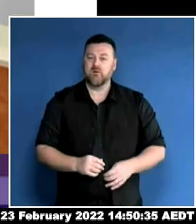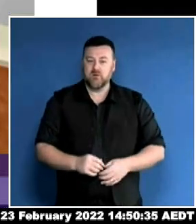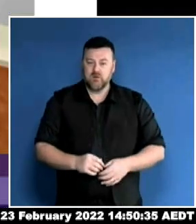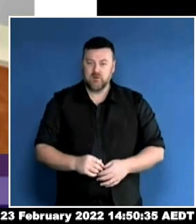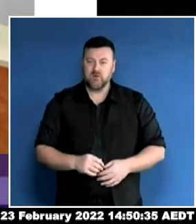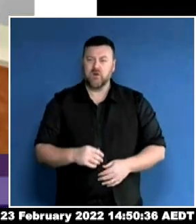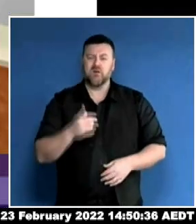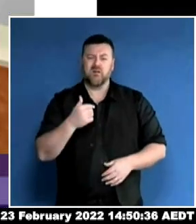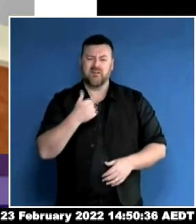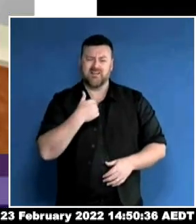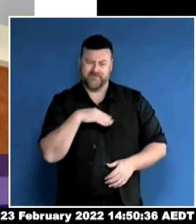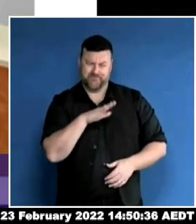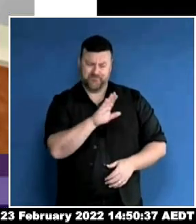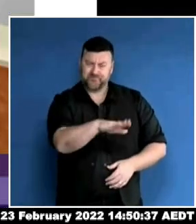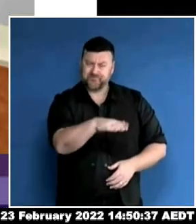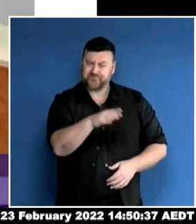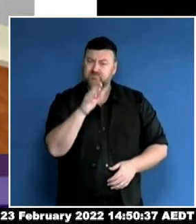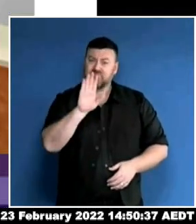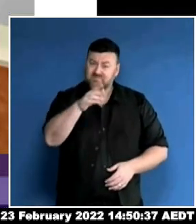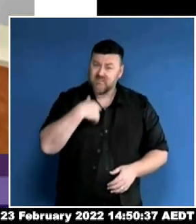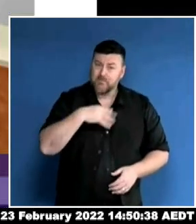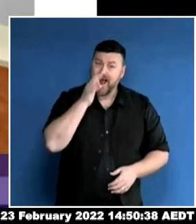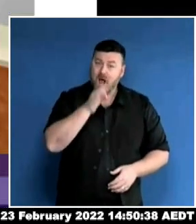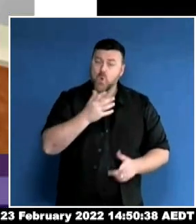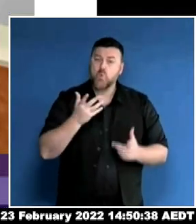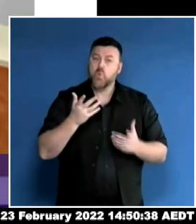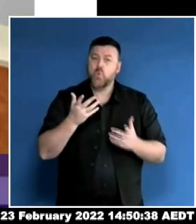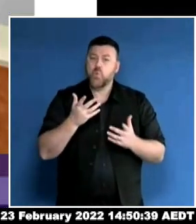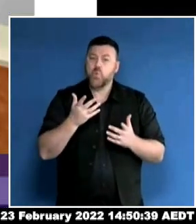training, where would they go in this photo? Can you explain that?